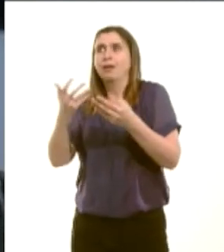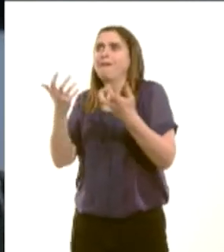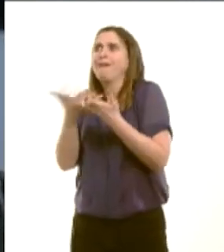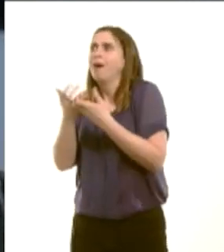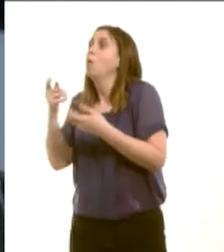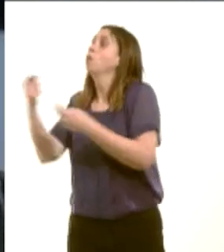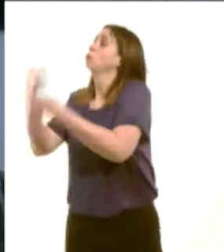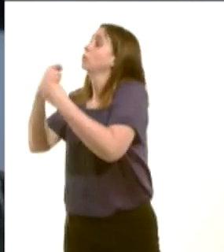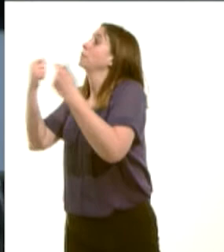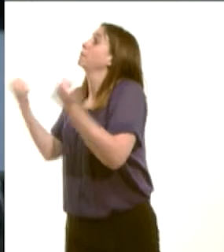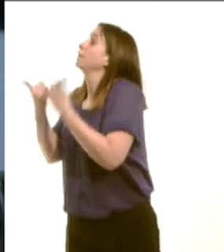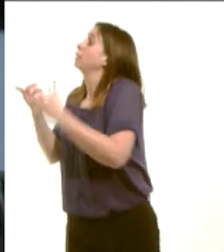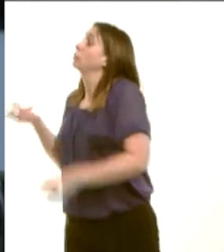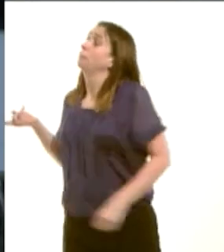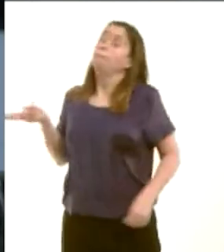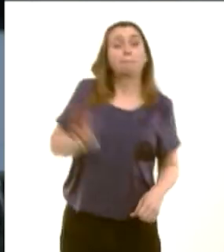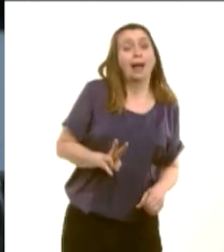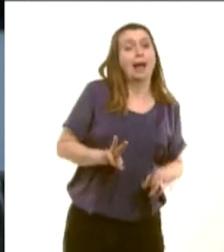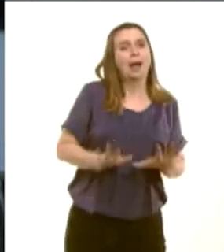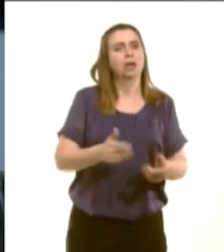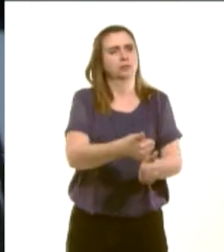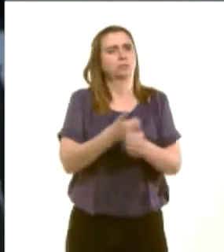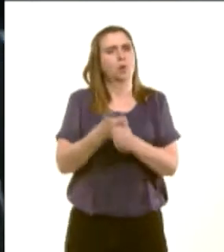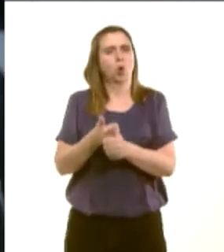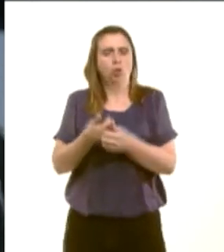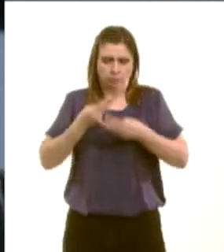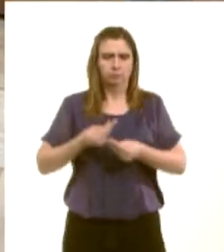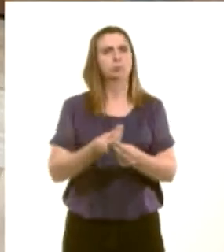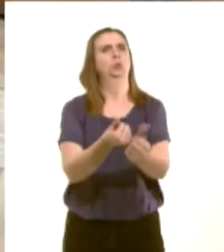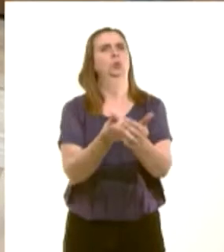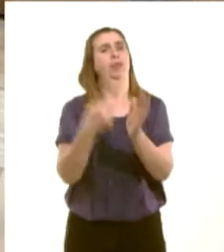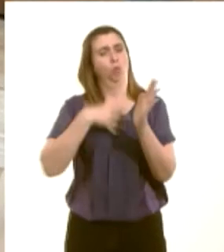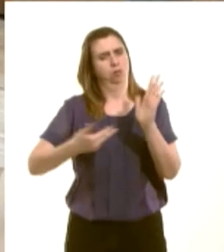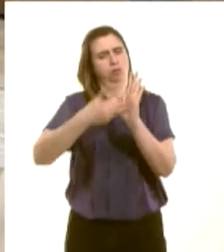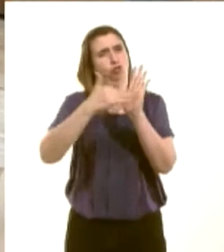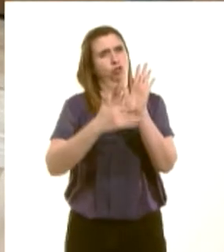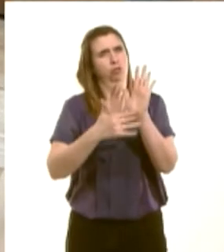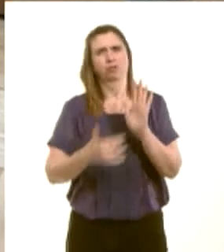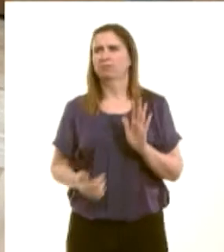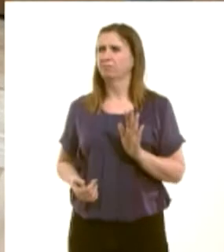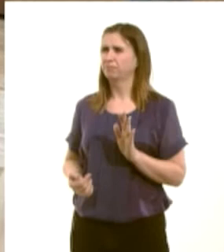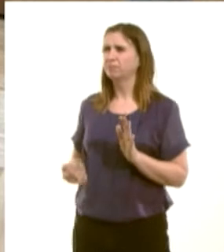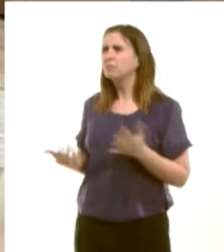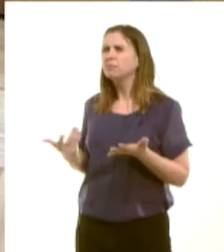their treatment and they need follow-on support back in north Wales? Carwyn Jones: Well, Iím not aware of that being an issue any more than itís an issue